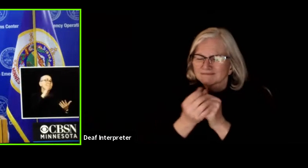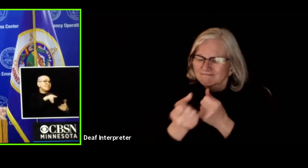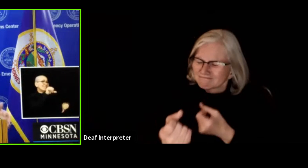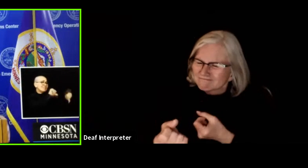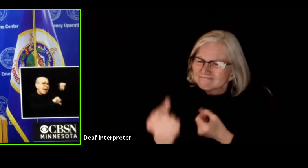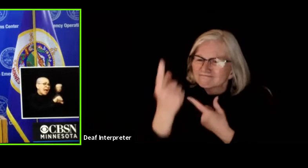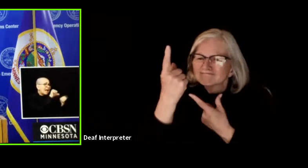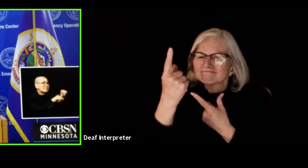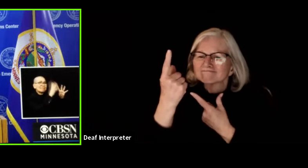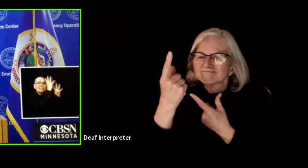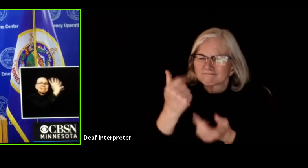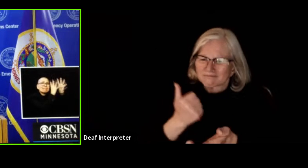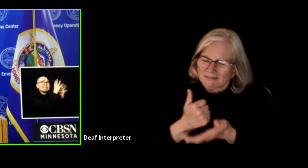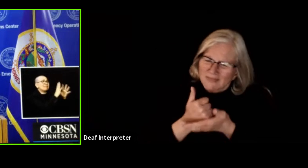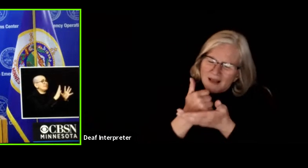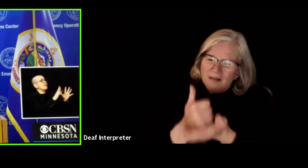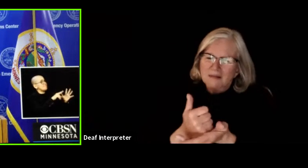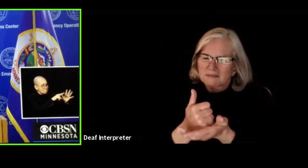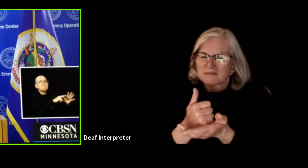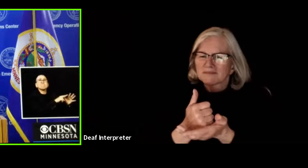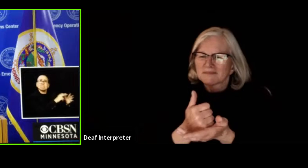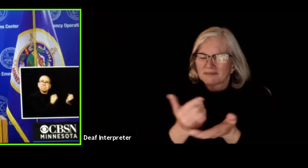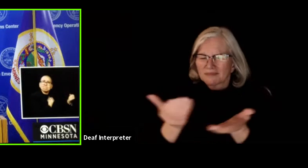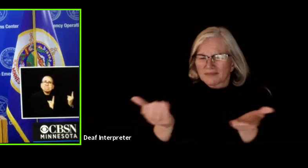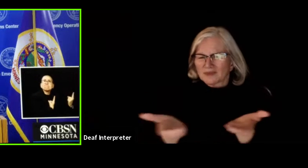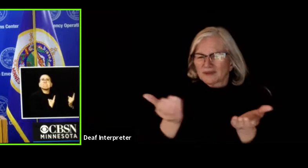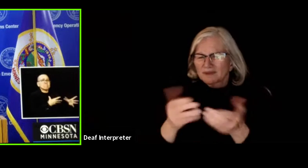WE'RE DOING THAT AROUND THIS ISSUE OF COVID AND I WOULD REMIND EVERYONE THAT